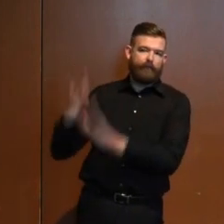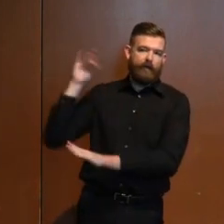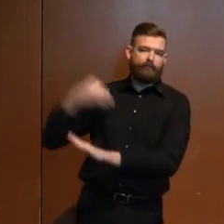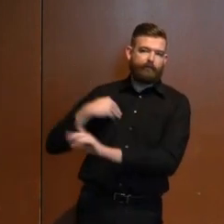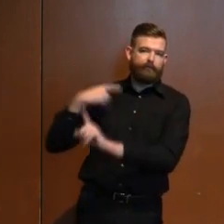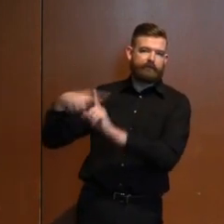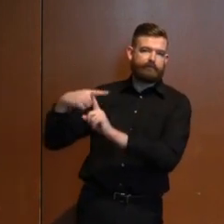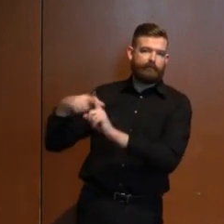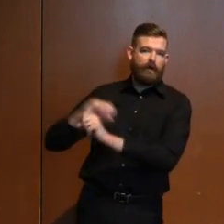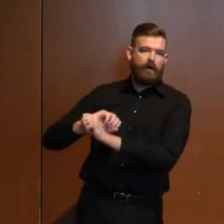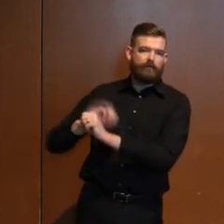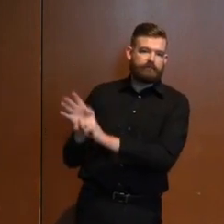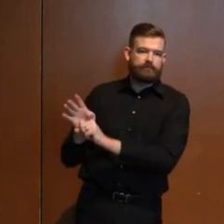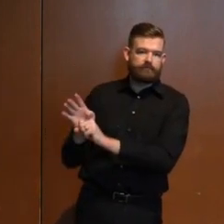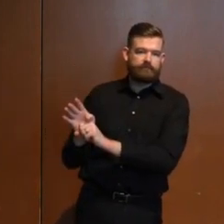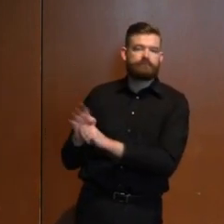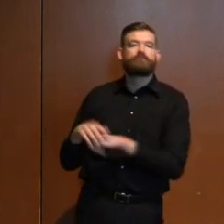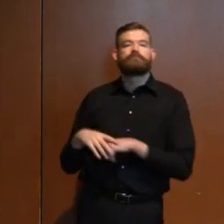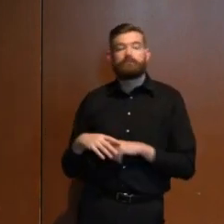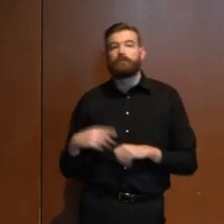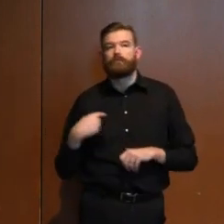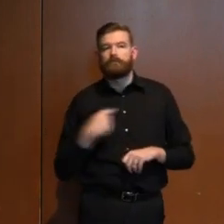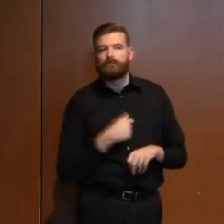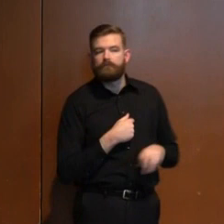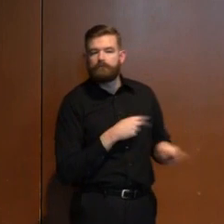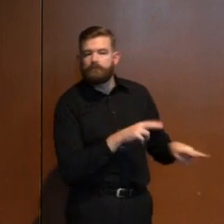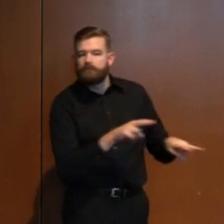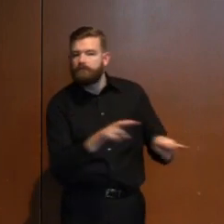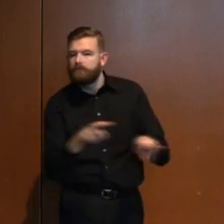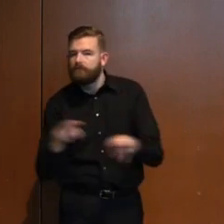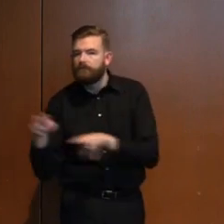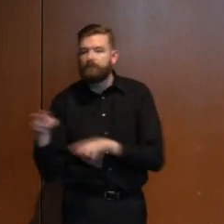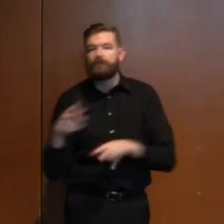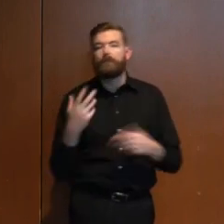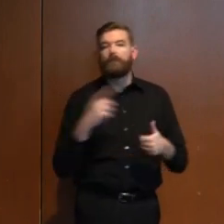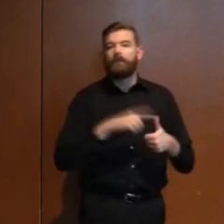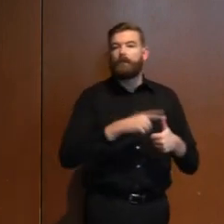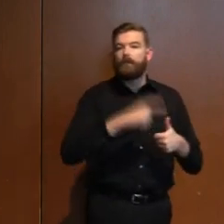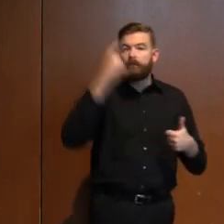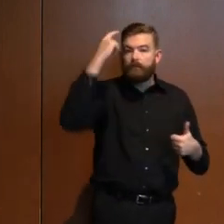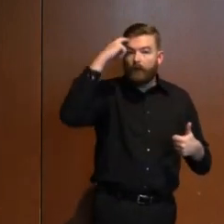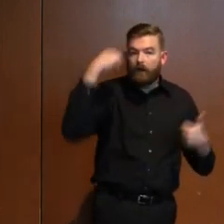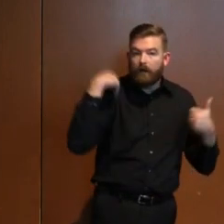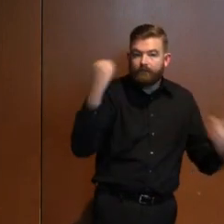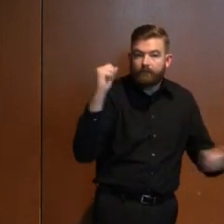CONTACT WITH ANY MEMBERS OF THE FORENSIC POPULATION. ADDITIONALLY WE'RE CLOSELY MONITORING OUR MOST VULNERABLE